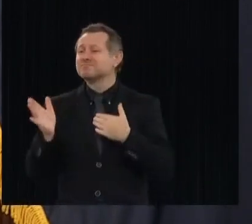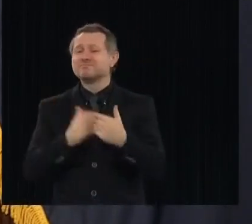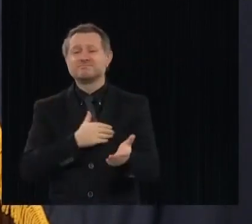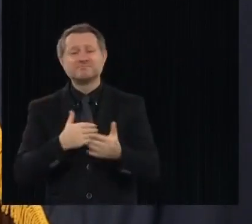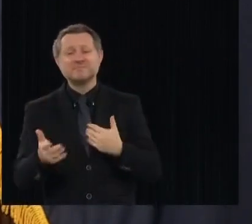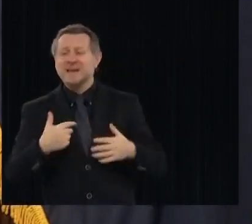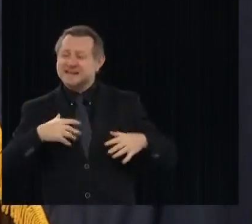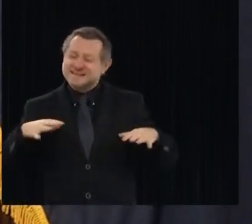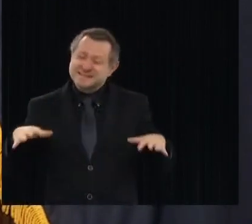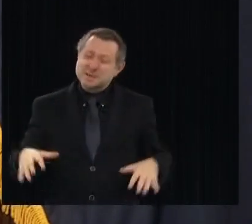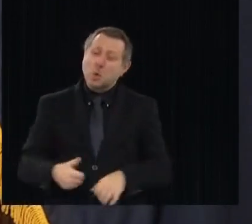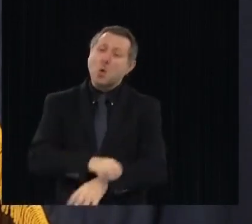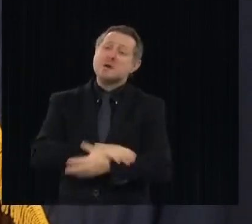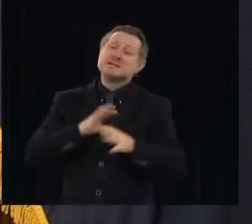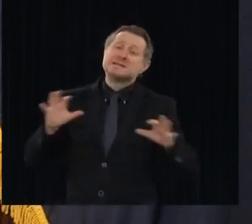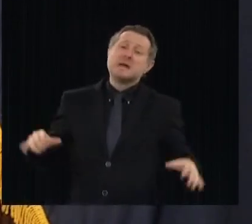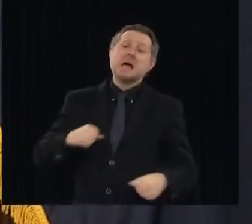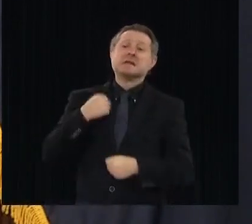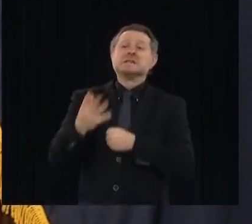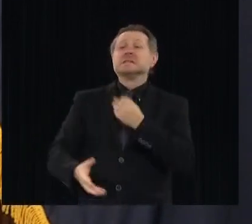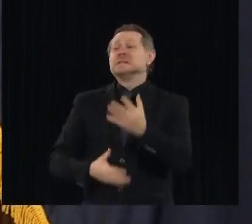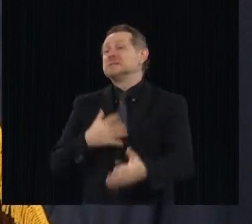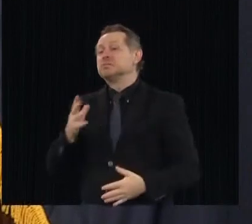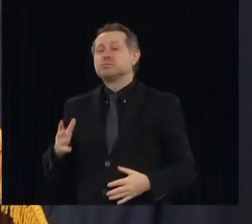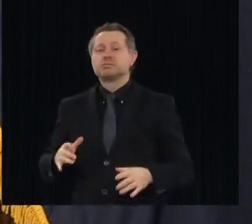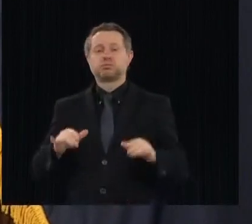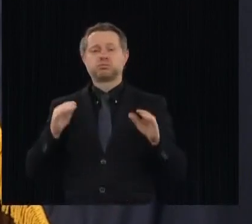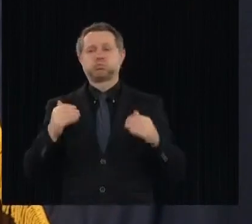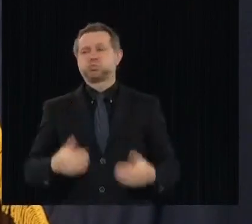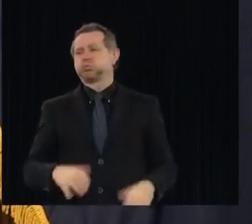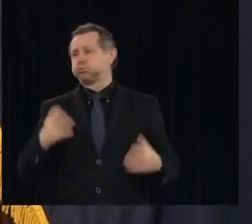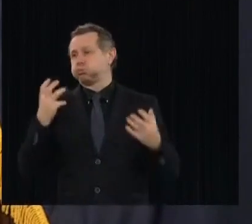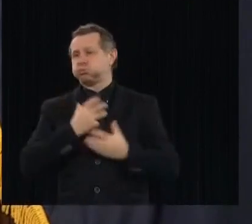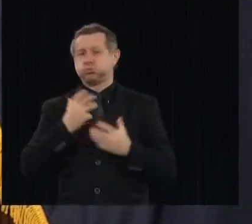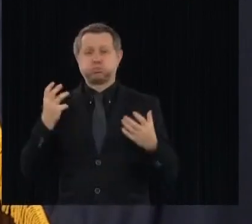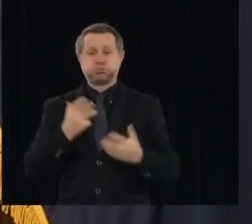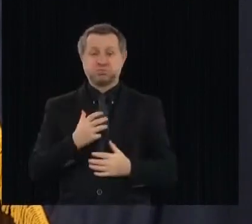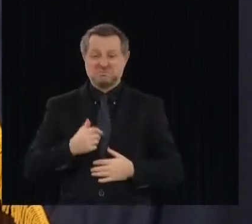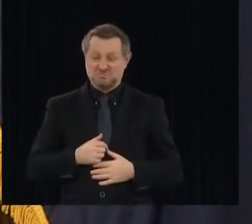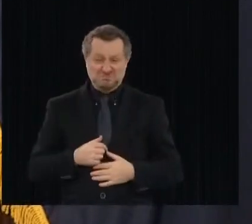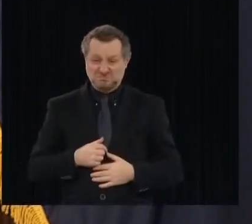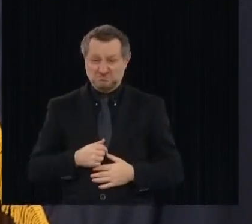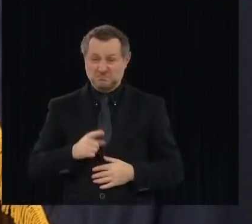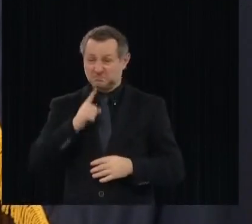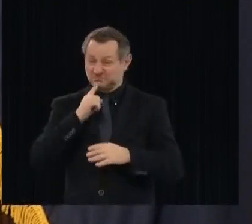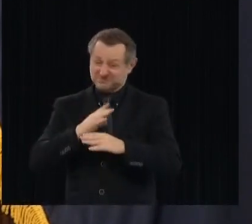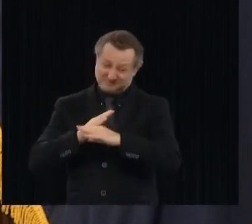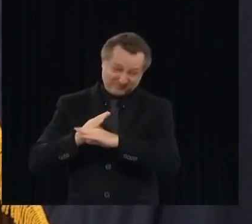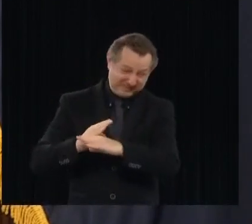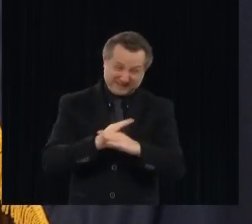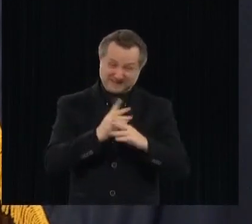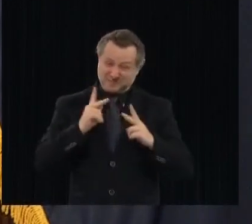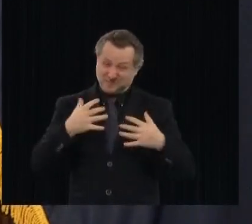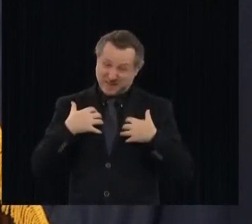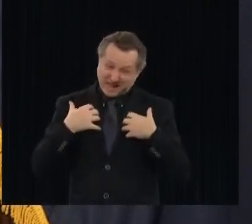VIRUS. THAT IS GOING TO HAPPEN. DESPITE WHATEVER YOU DO, BECAUSE